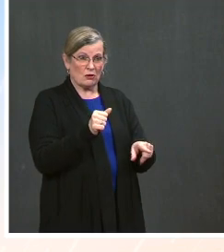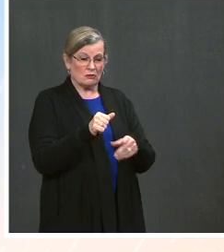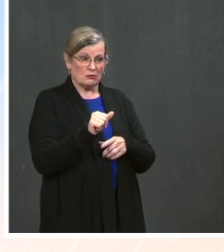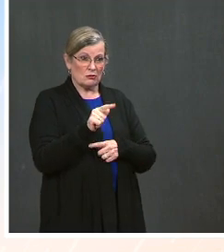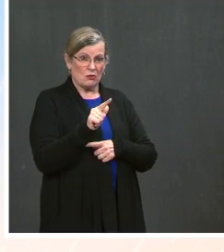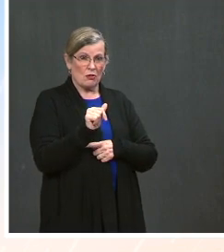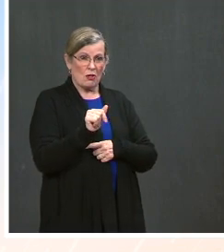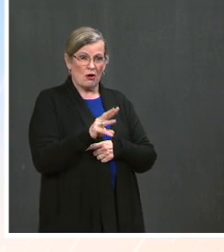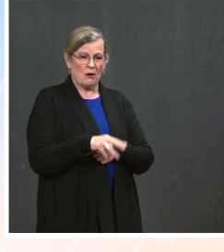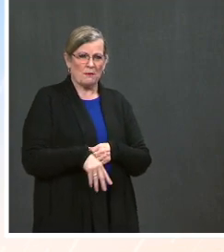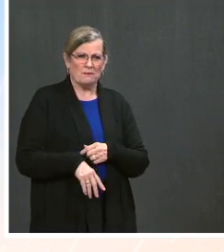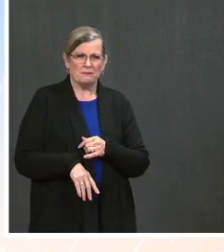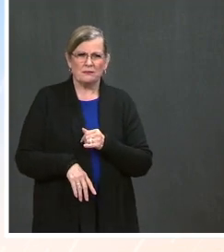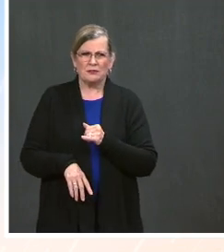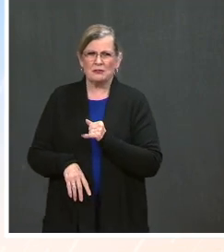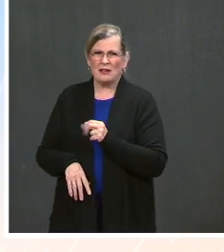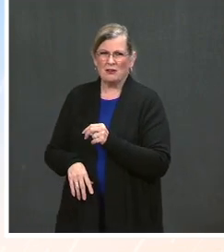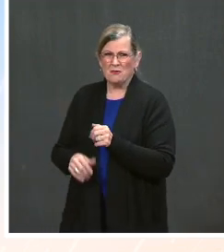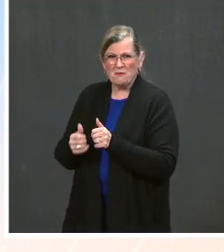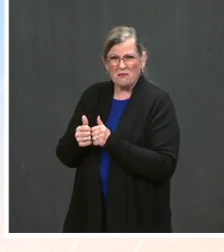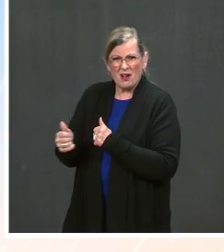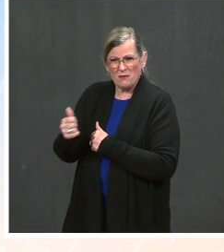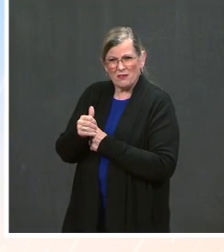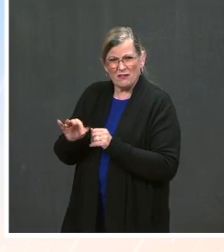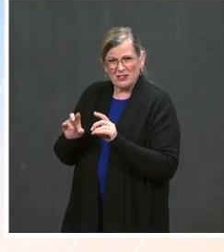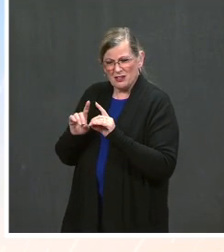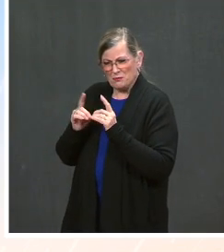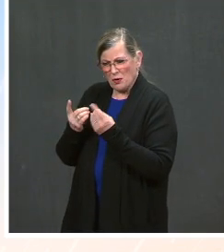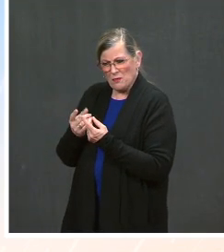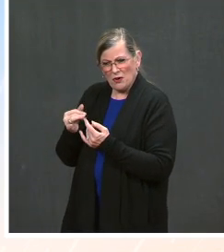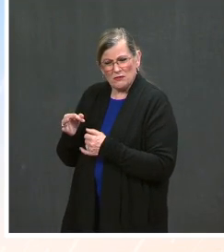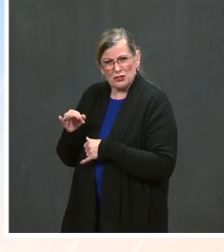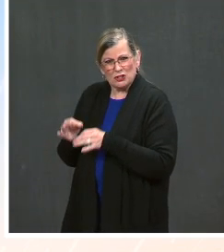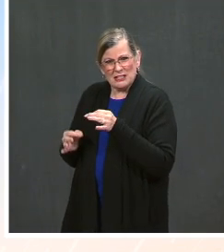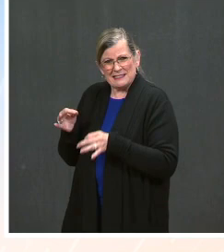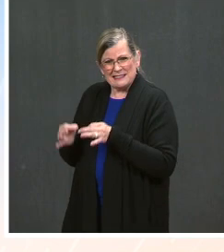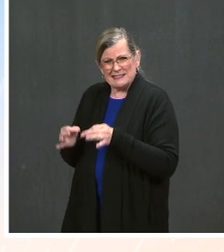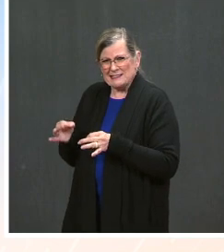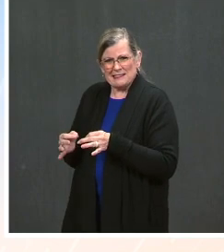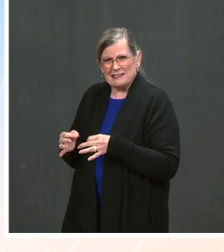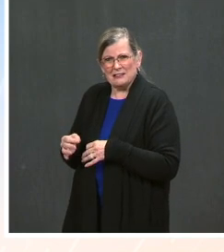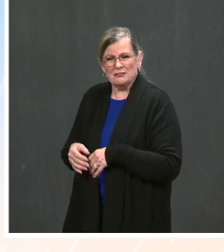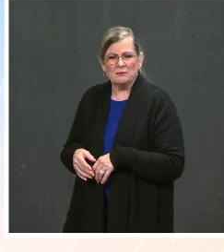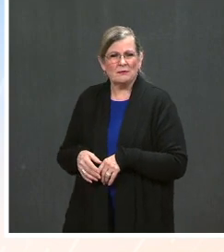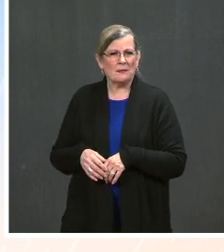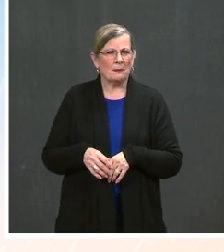Ms. Psaki: Beyond the Department of Justice? The Press: I mean, so is that -- it will only come from the Justice Department? Ms. Psaki: I'm sorry, I don't really understand your question.